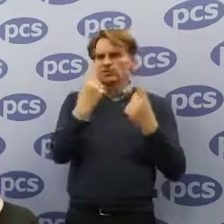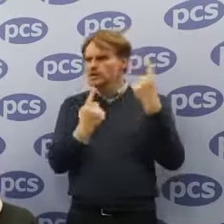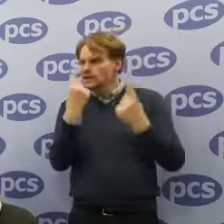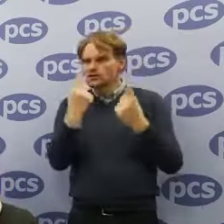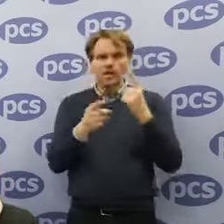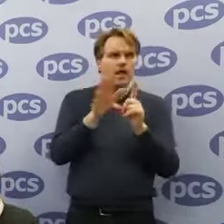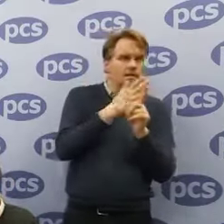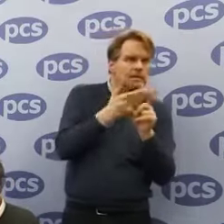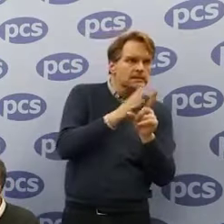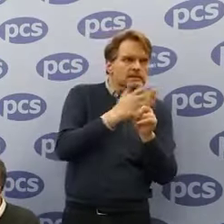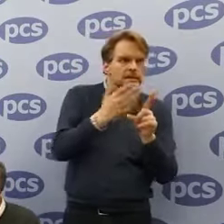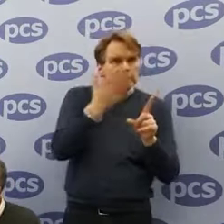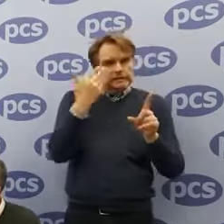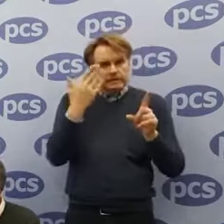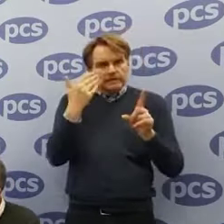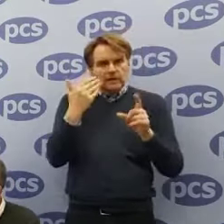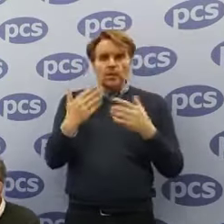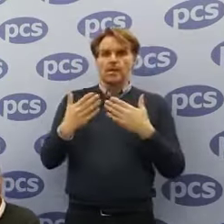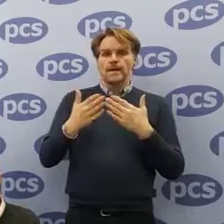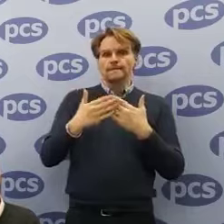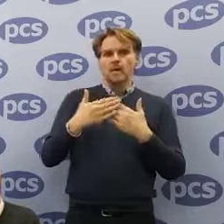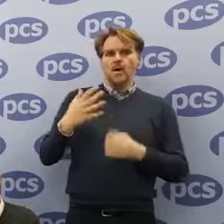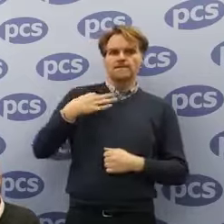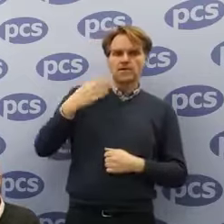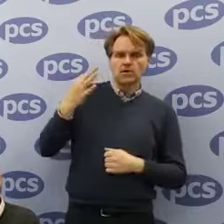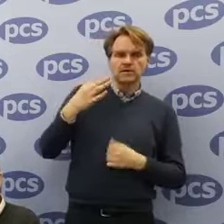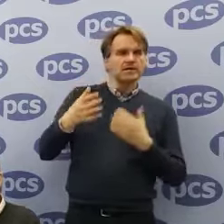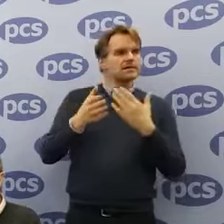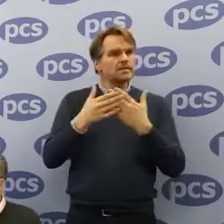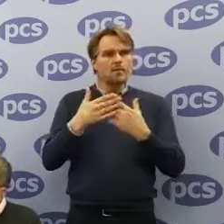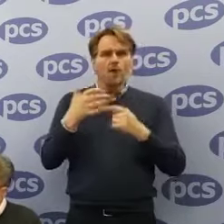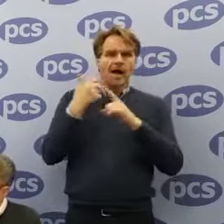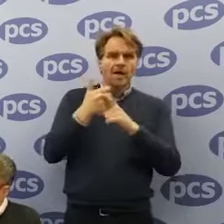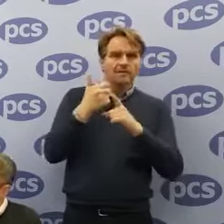people becoming volunteers or Advocates for the union and just get across this